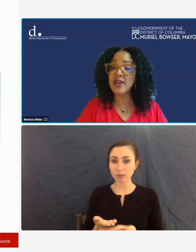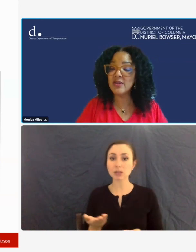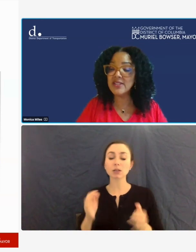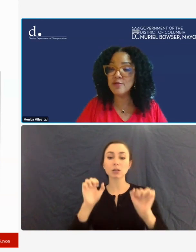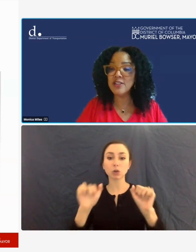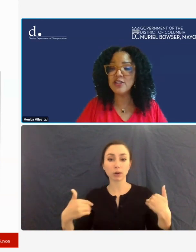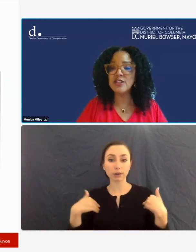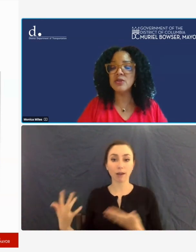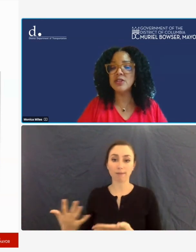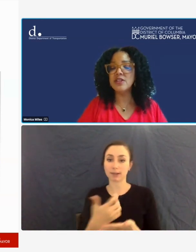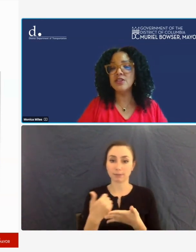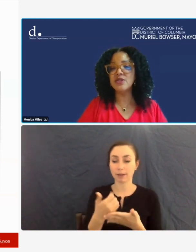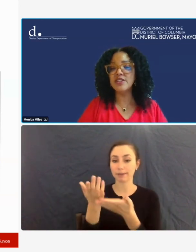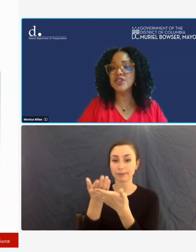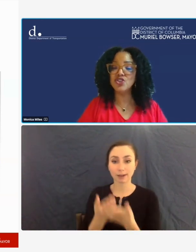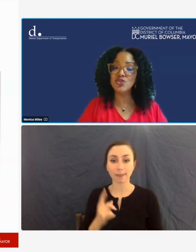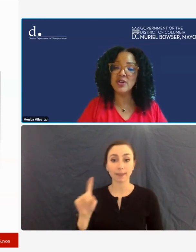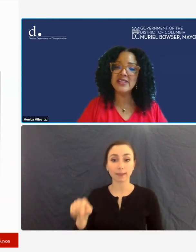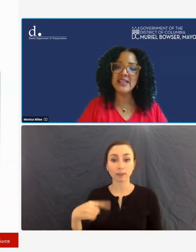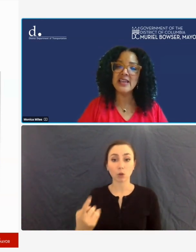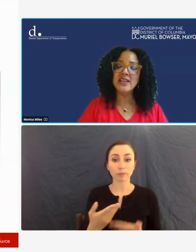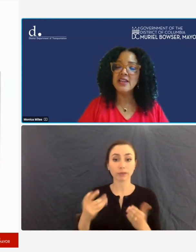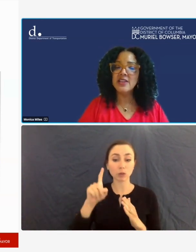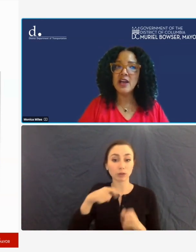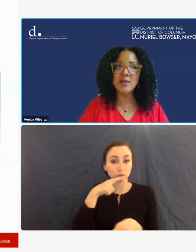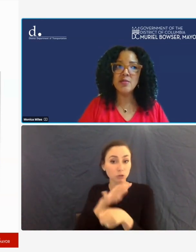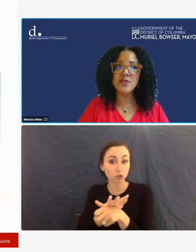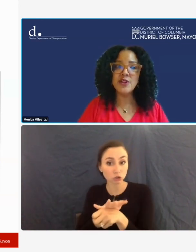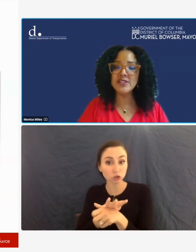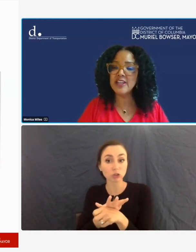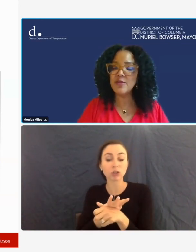statements the only thing that you need to ensure is that um those statements are in